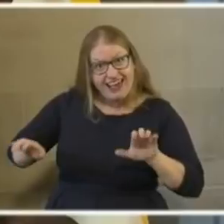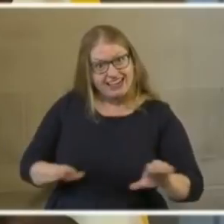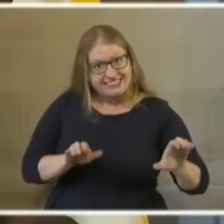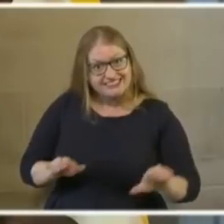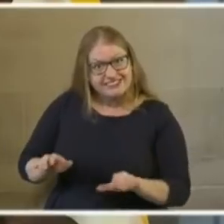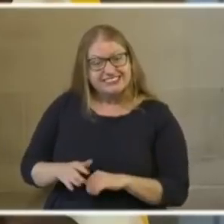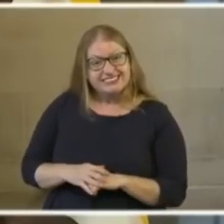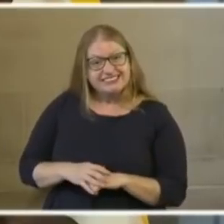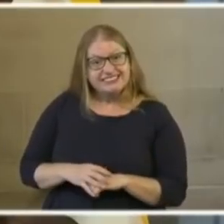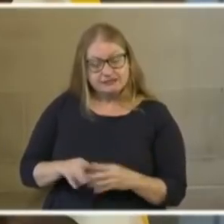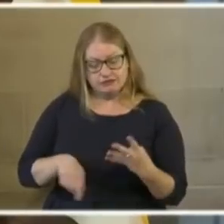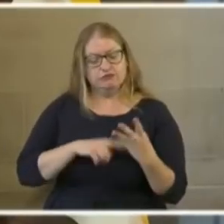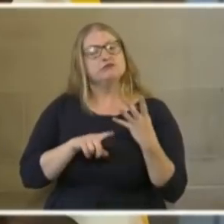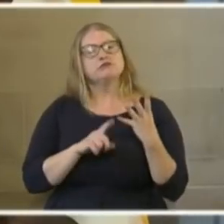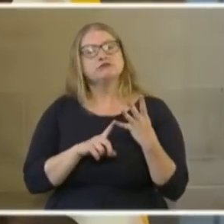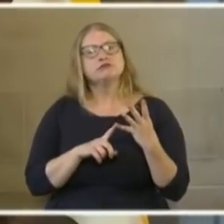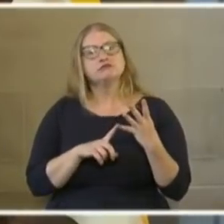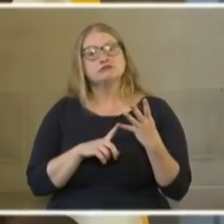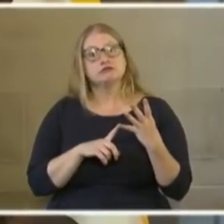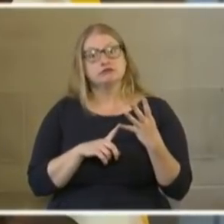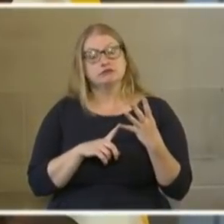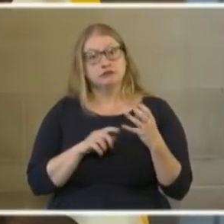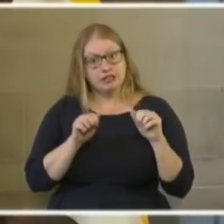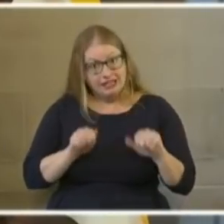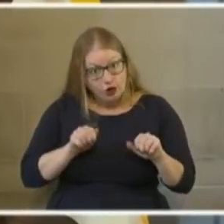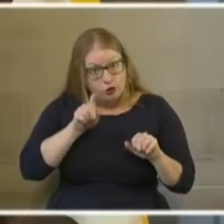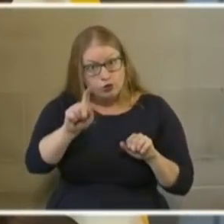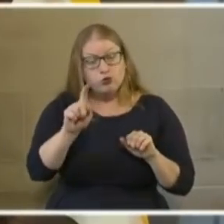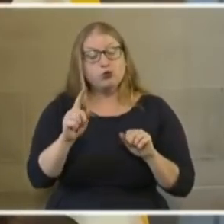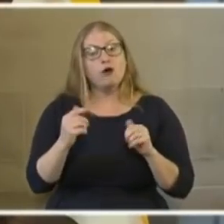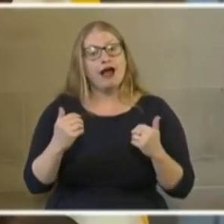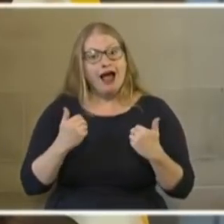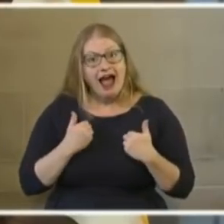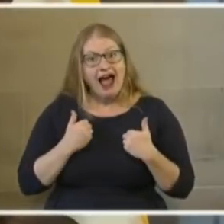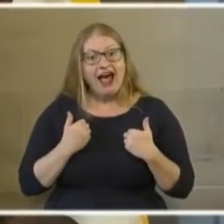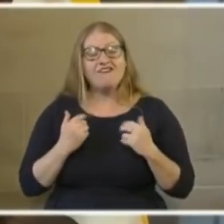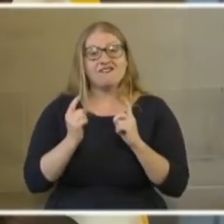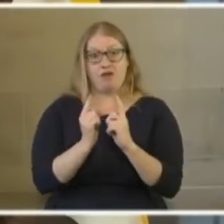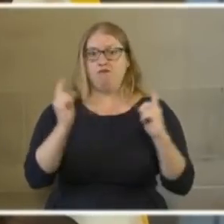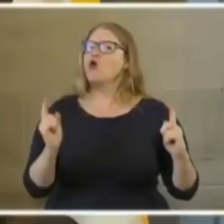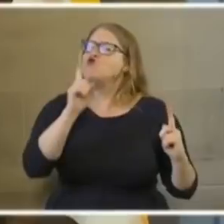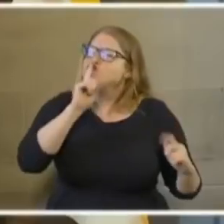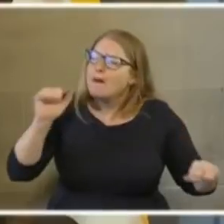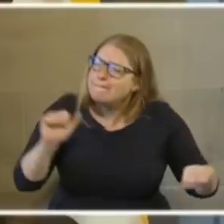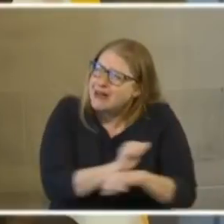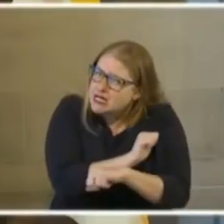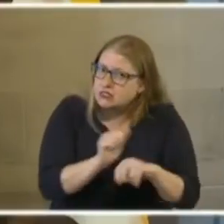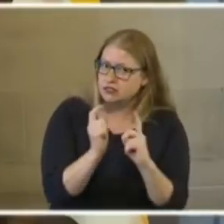AVOIDED. THREE, CAN YOU WEAR FACE COVERINGS AT ALL TIMES DURING THAT ACTIVITY.